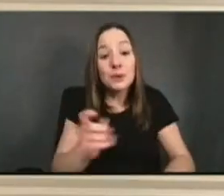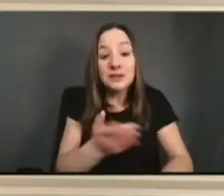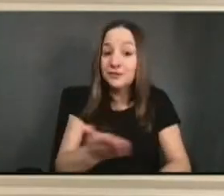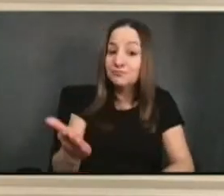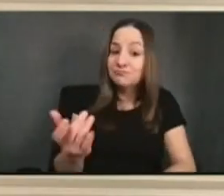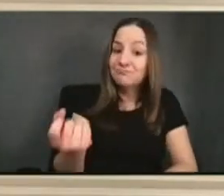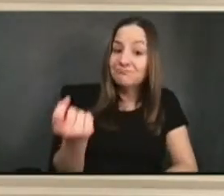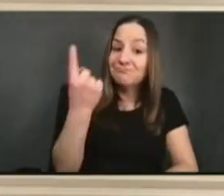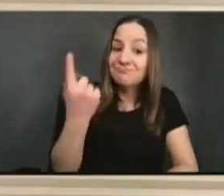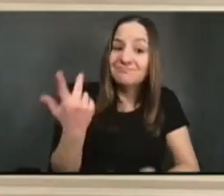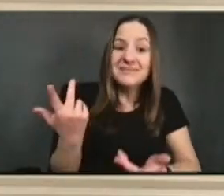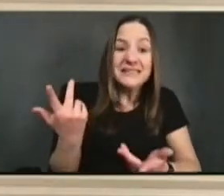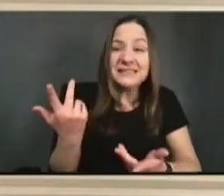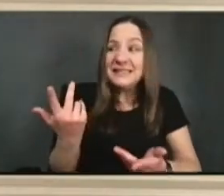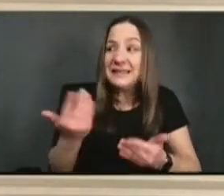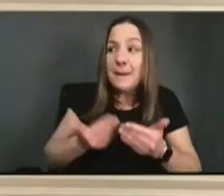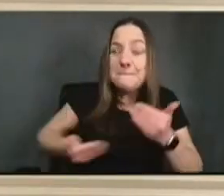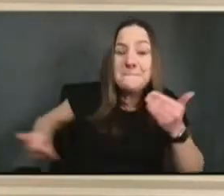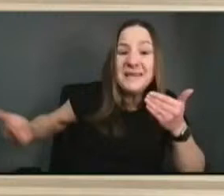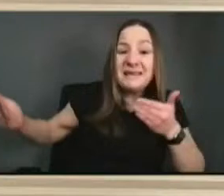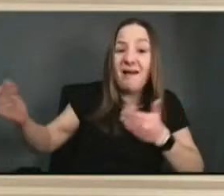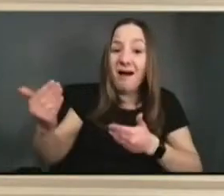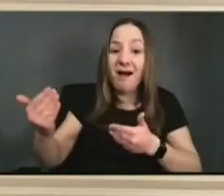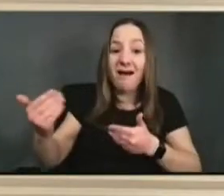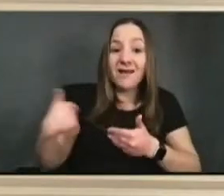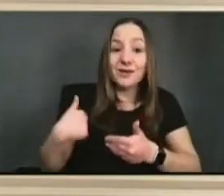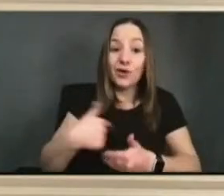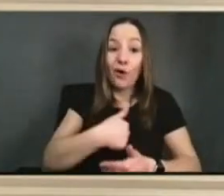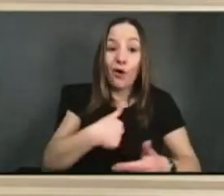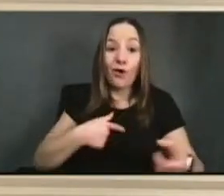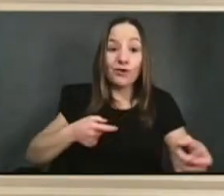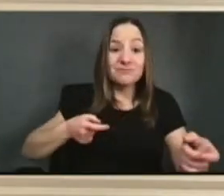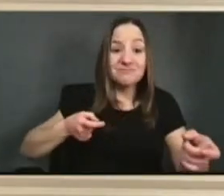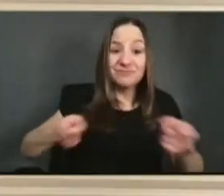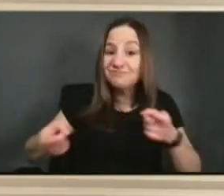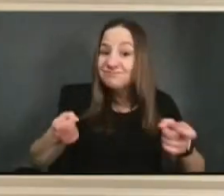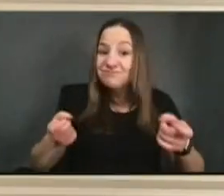Budo understand that this is something that again is well